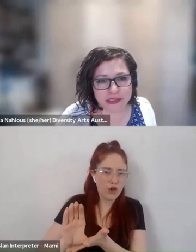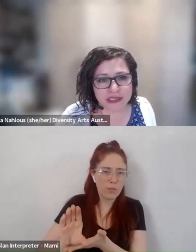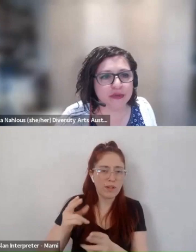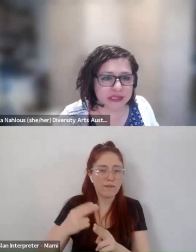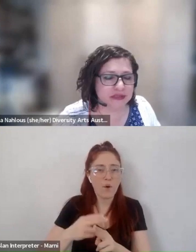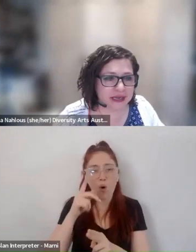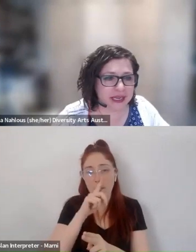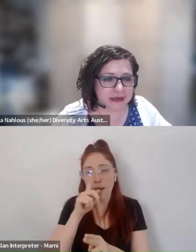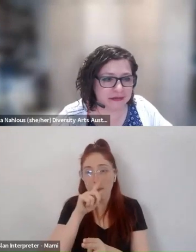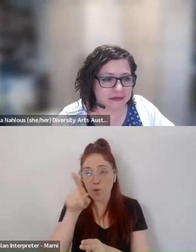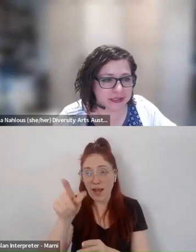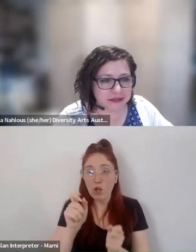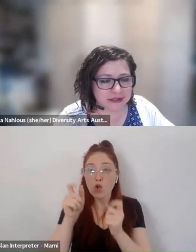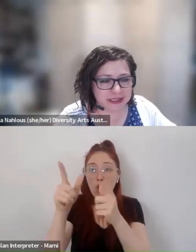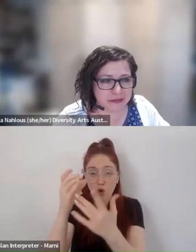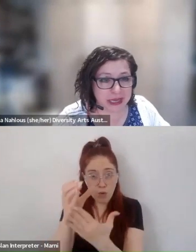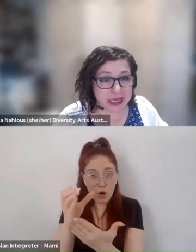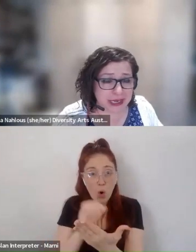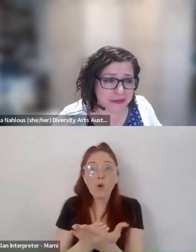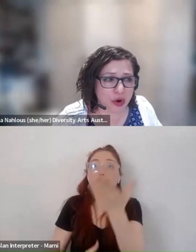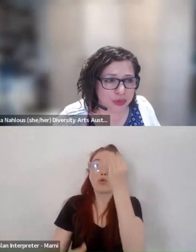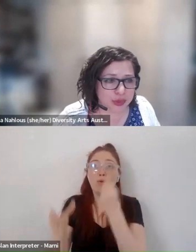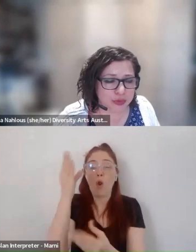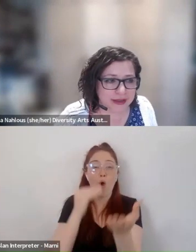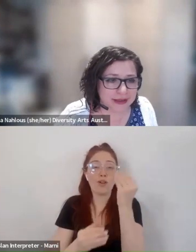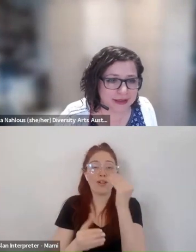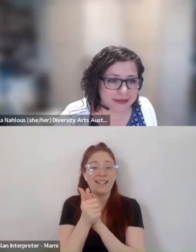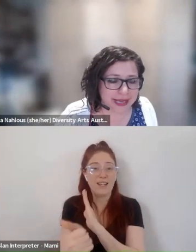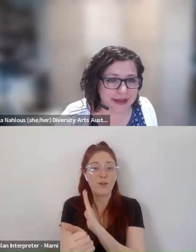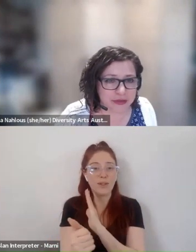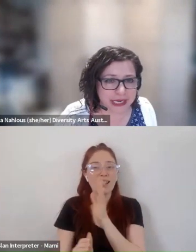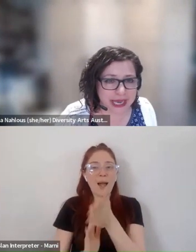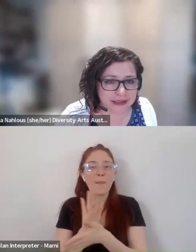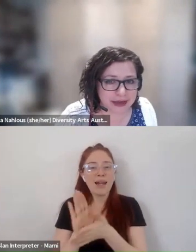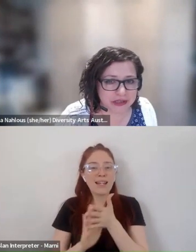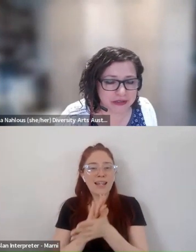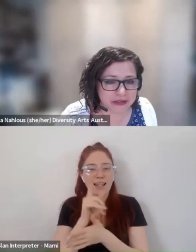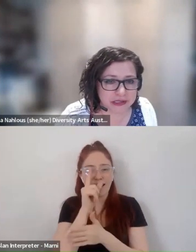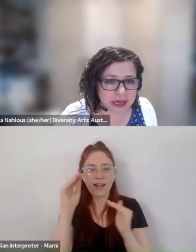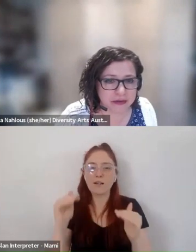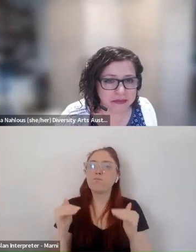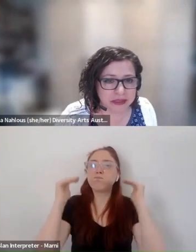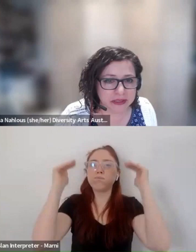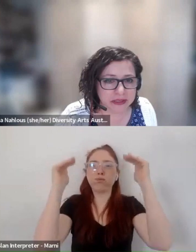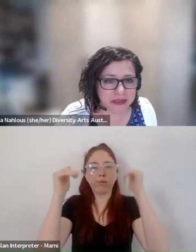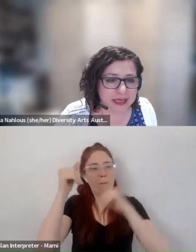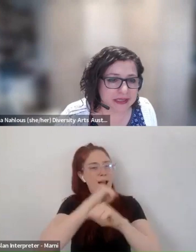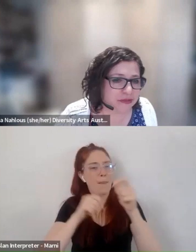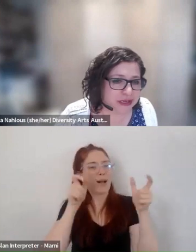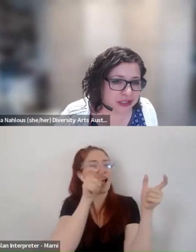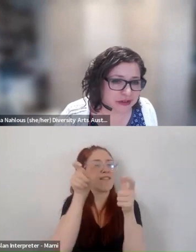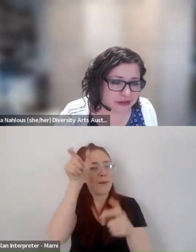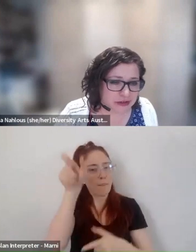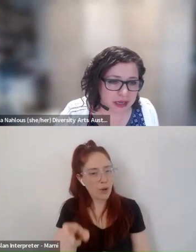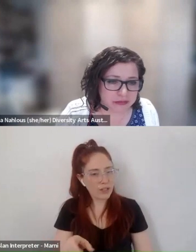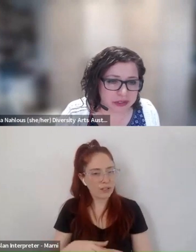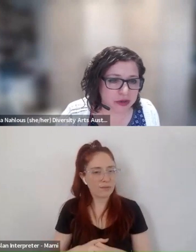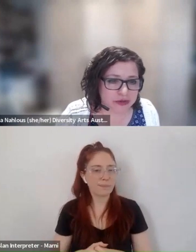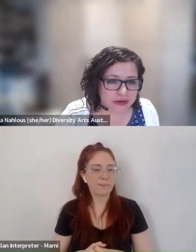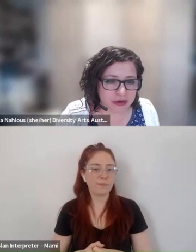skills that they need to be in roles where they have to enact governance. And as you mentioned, clo there are